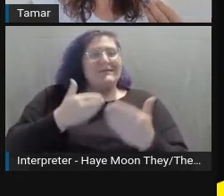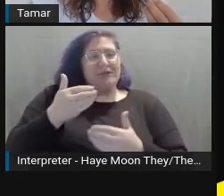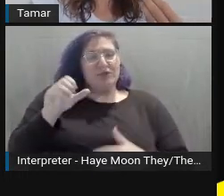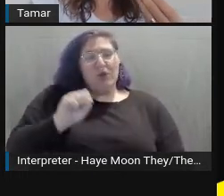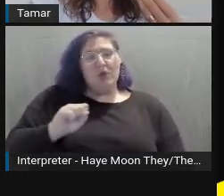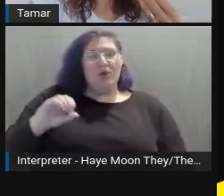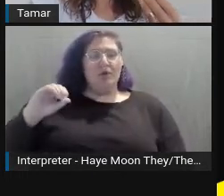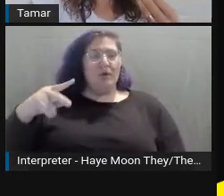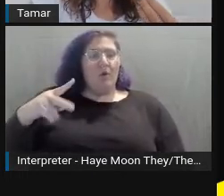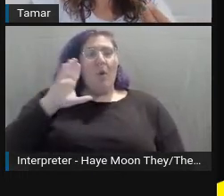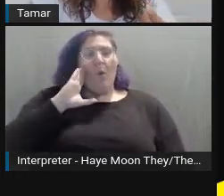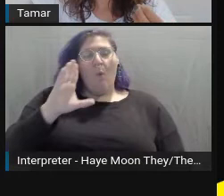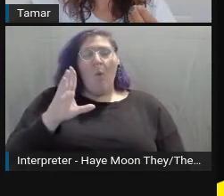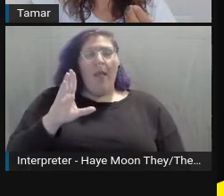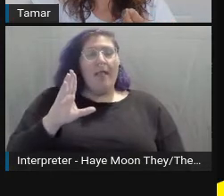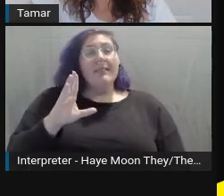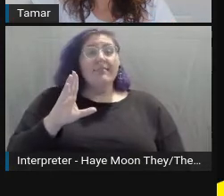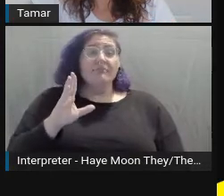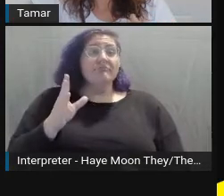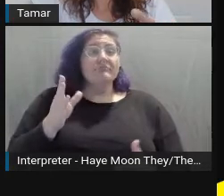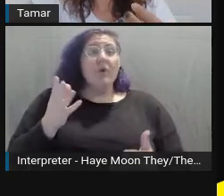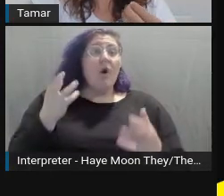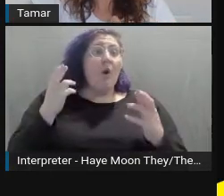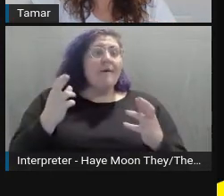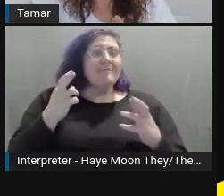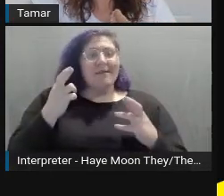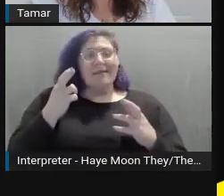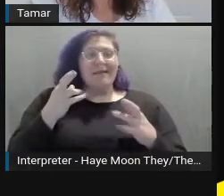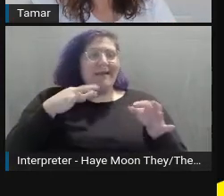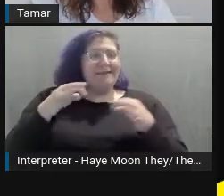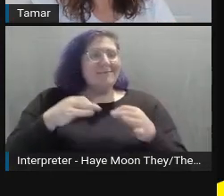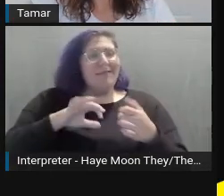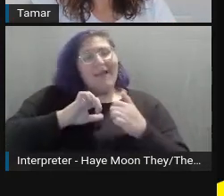to be tested, assessed and monitored for accessibility.